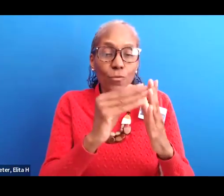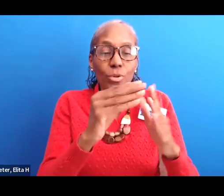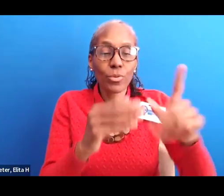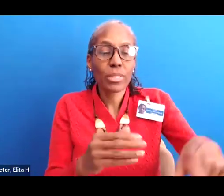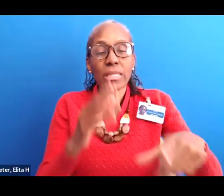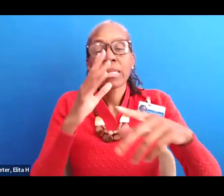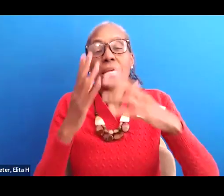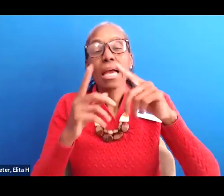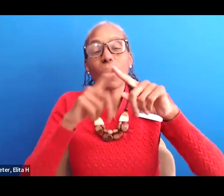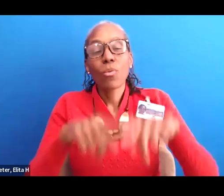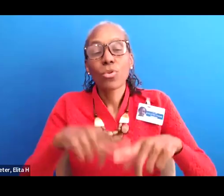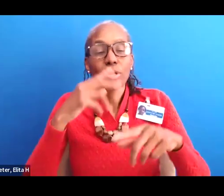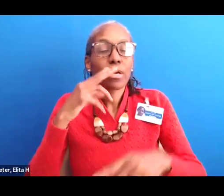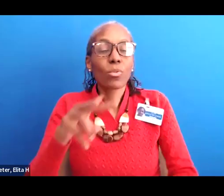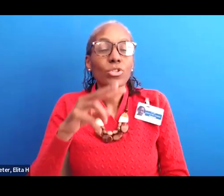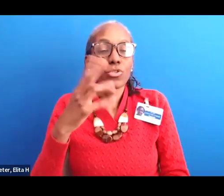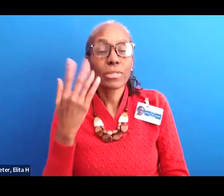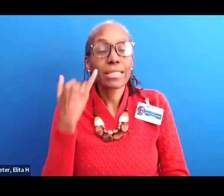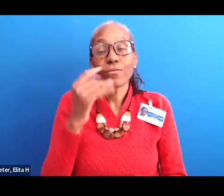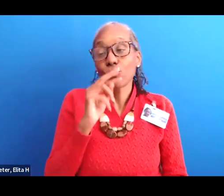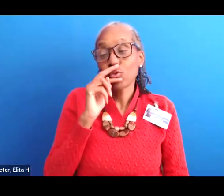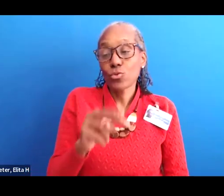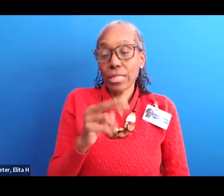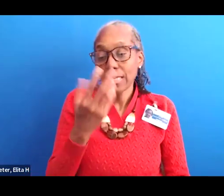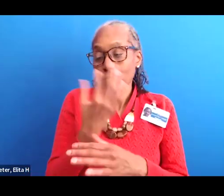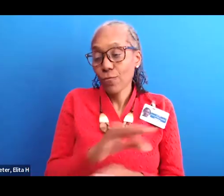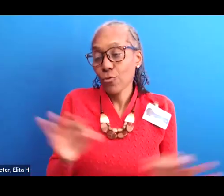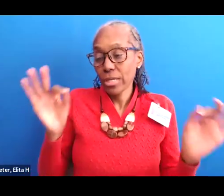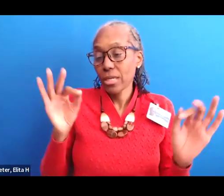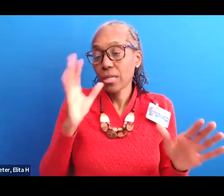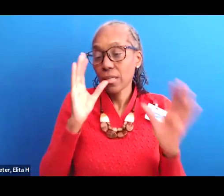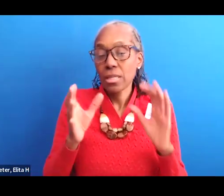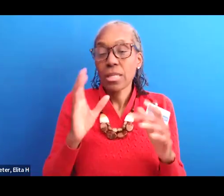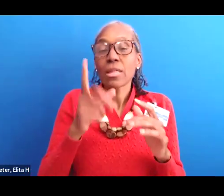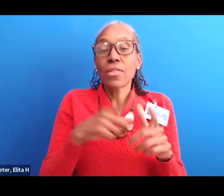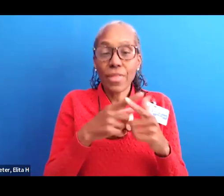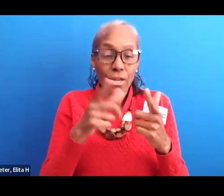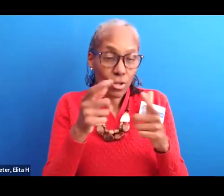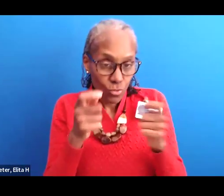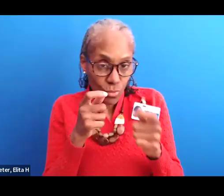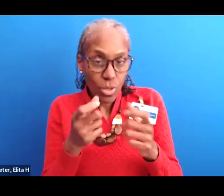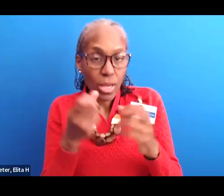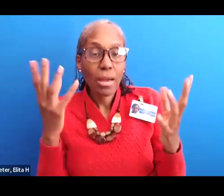If you're drinking freely, you might need to control the amount of fluid that you take in.